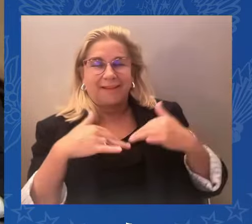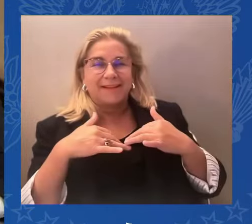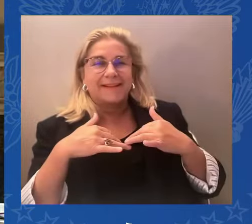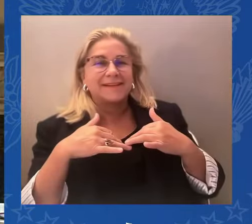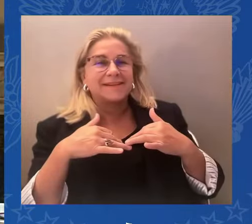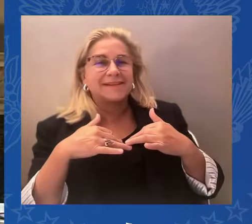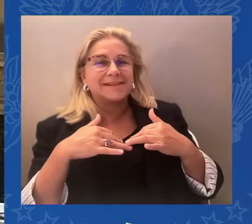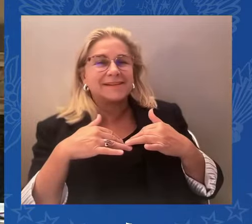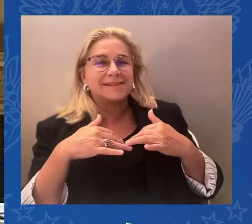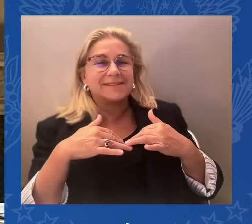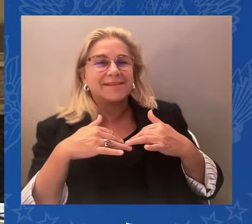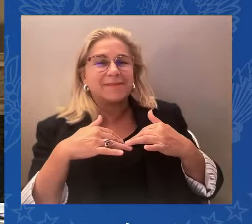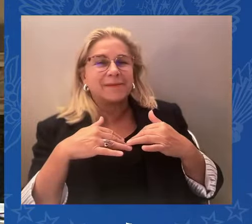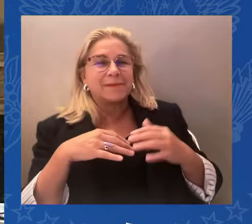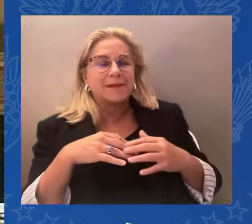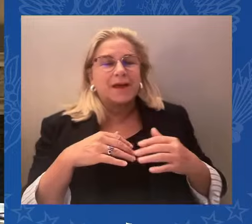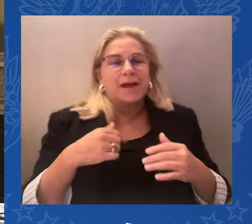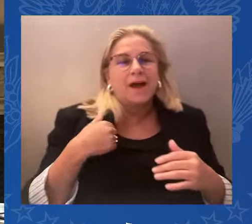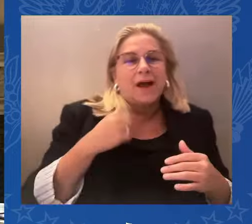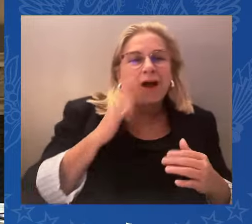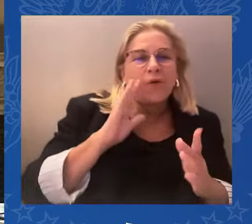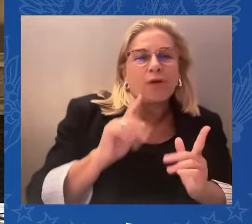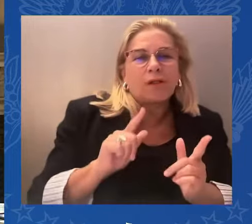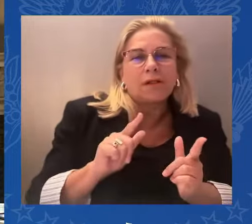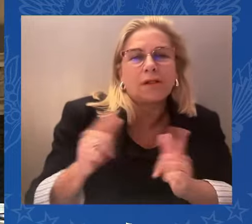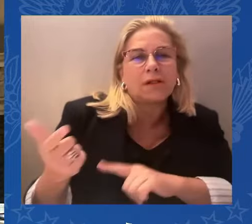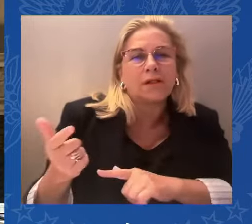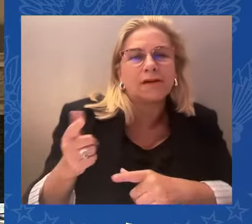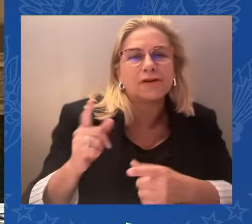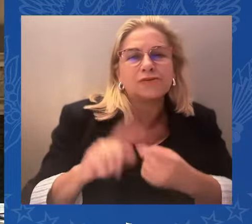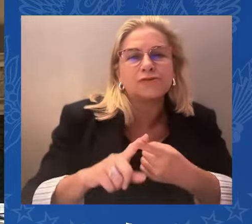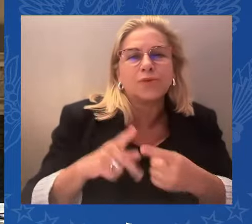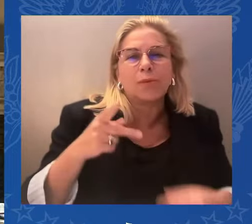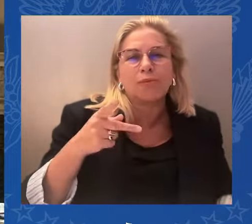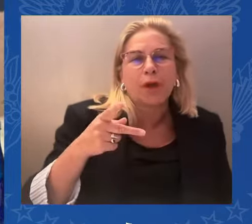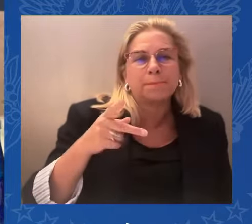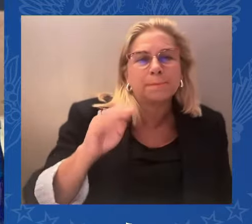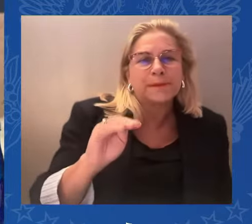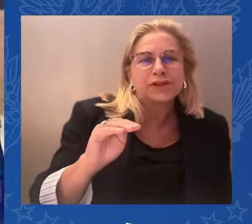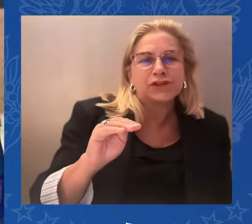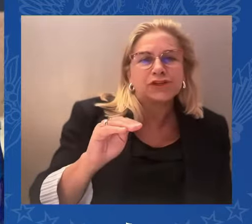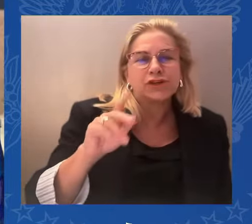Prime Minister Kishida: (As interpreted.)